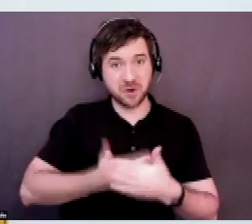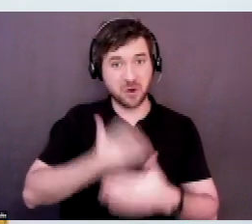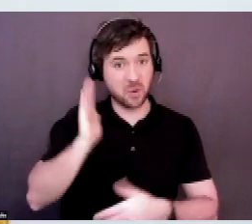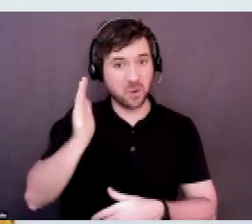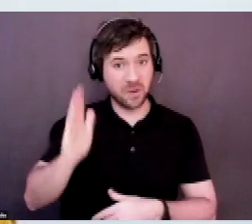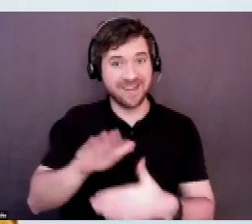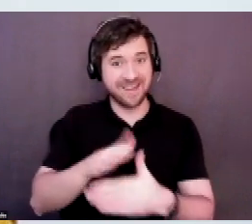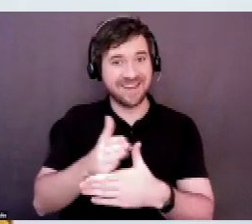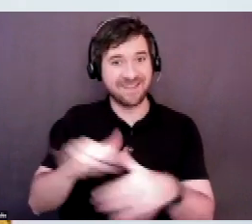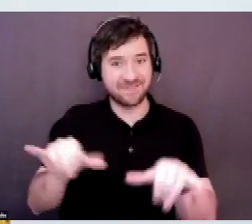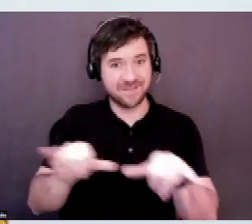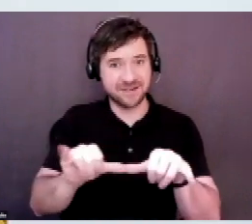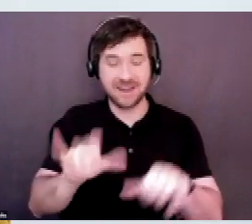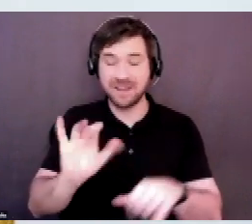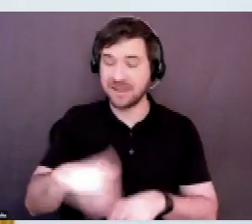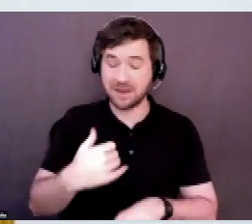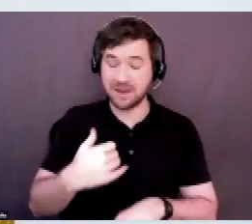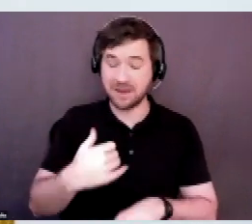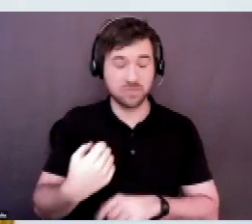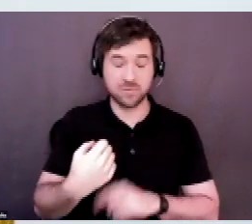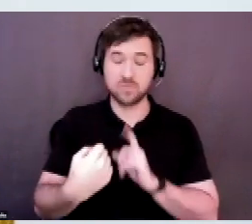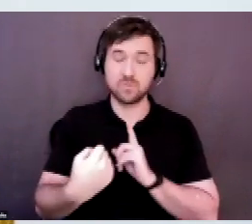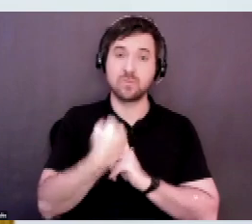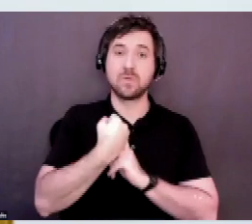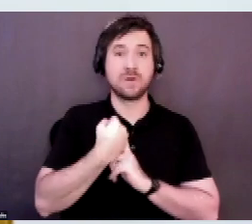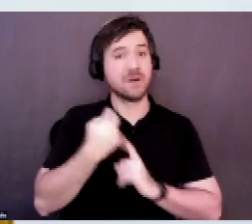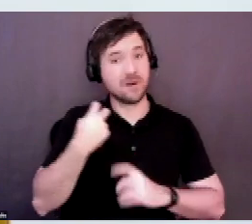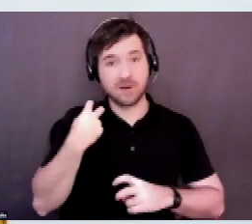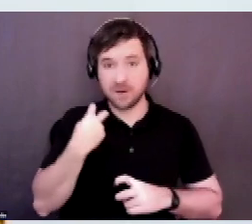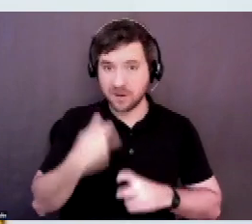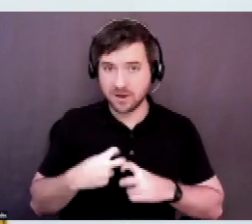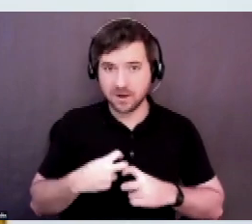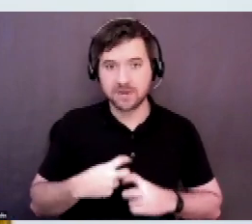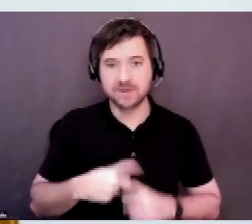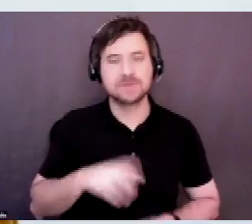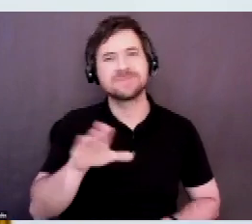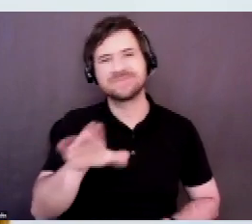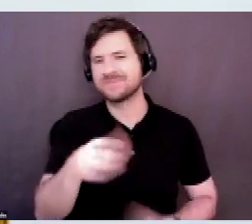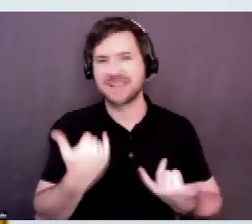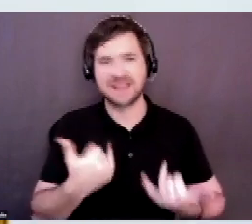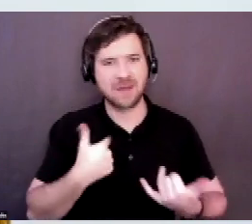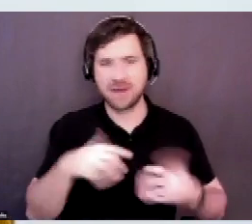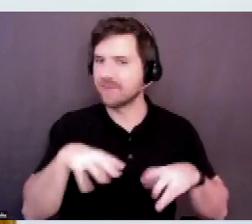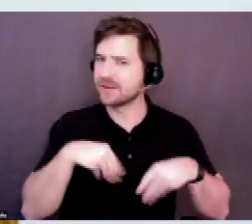And I will tell you that I've moved on from it. But I want to point out that